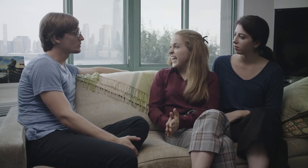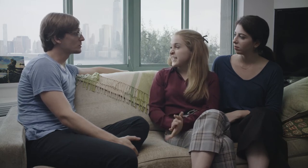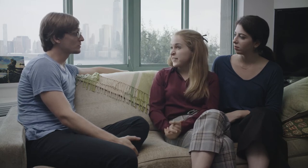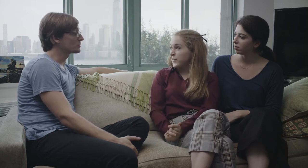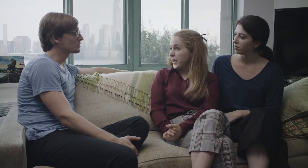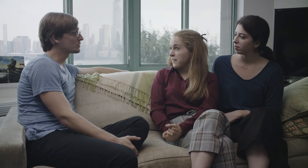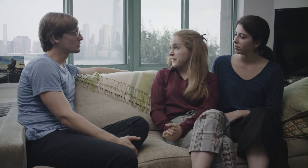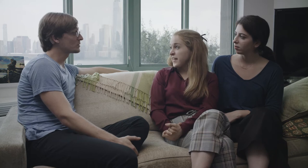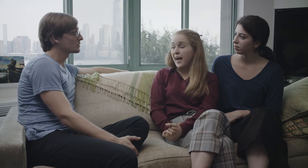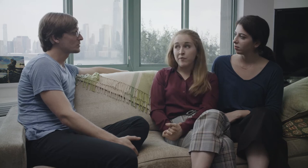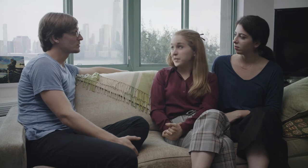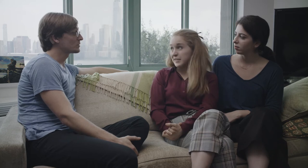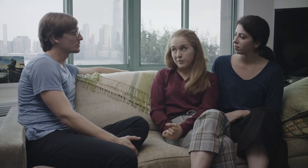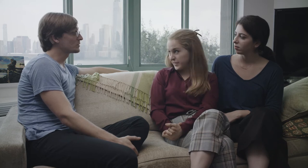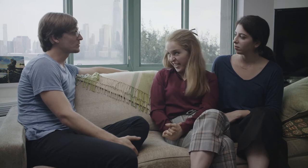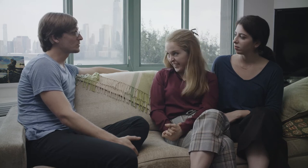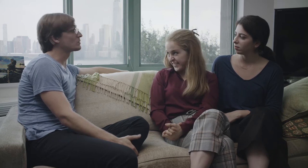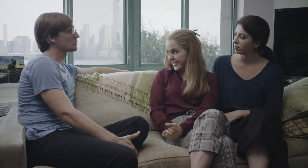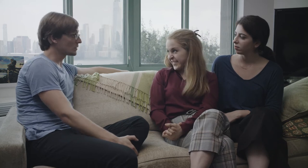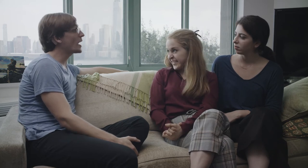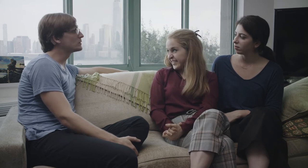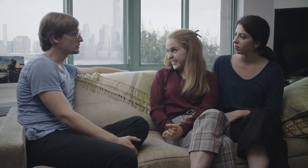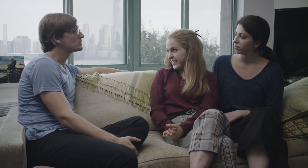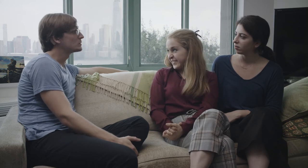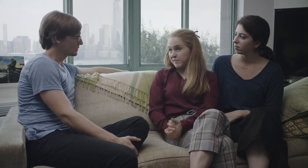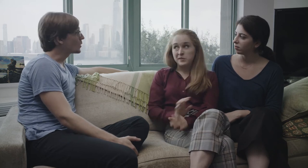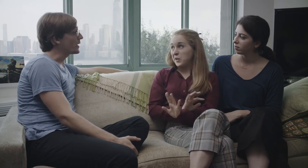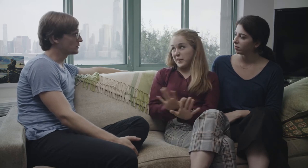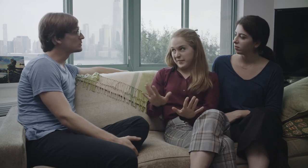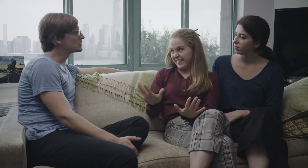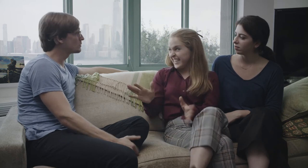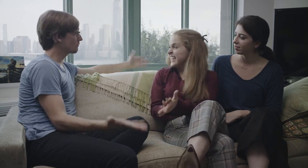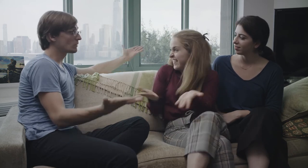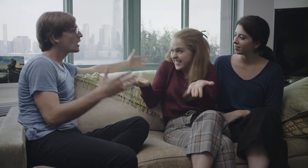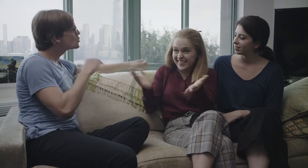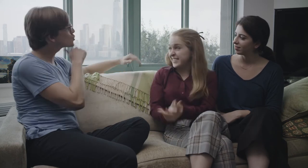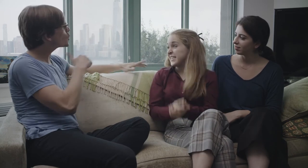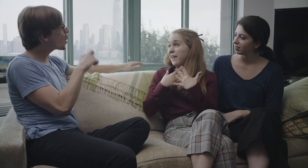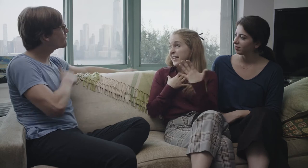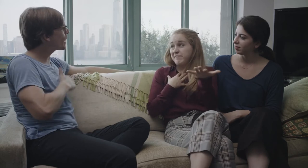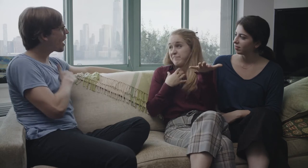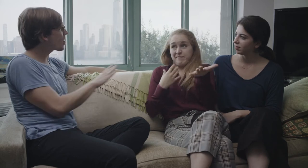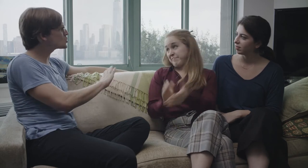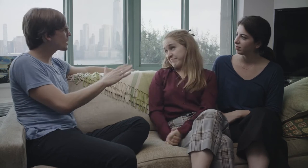I tell the choreographer that I will not switch lines. Sorry about it, you know? I say, this is just how I-- -: Yeah.